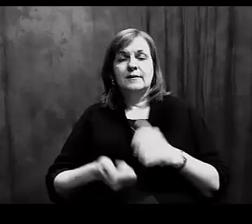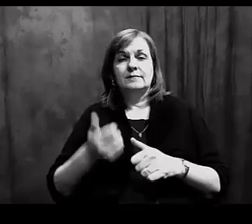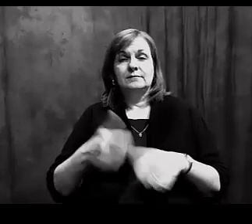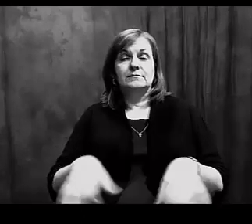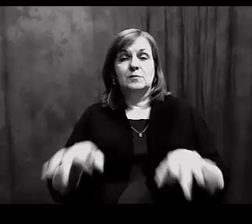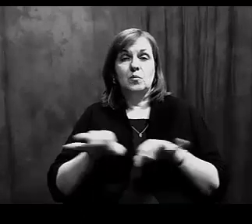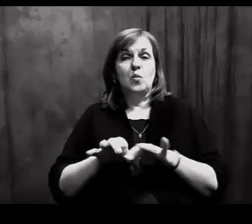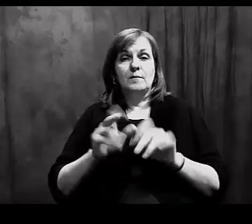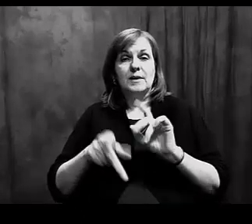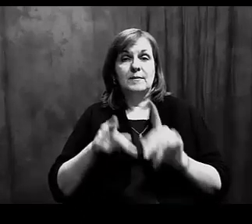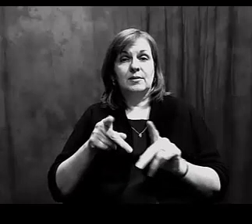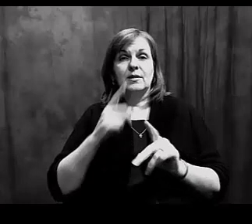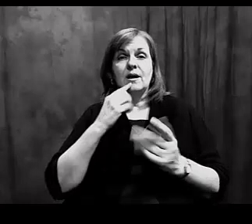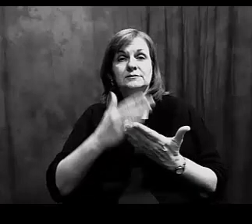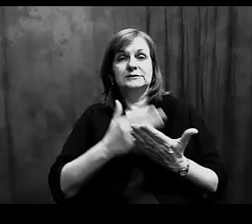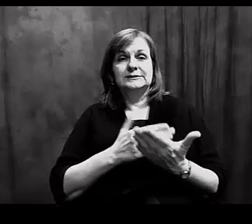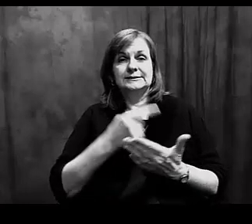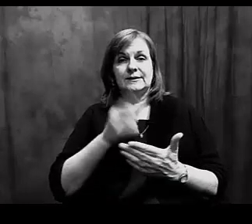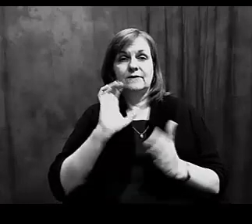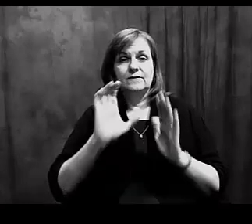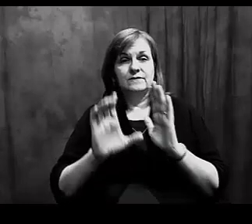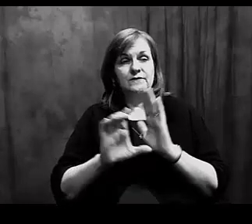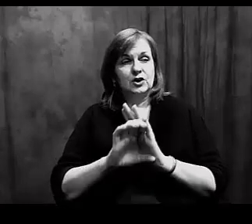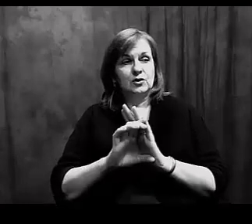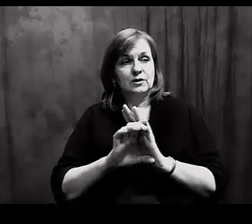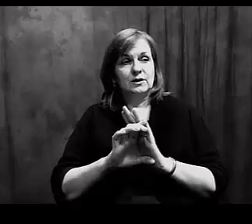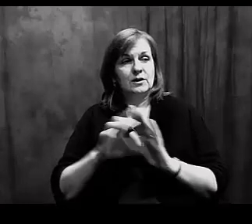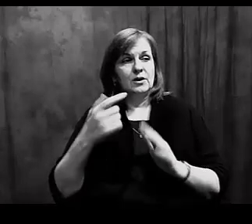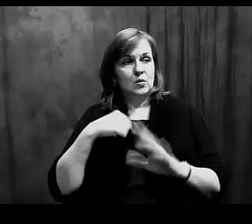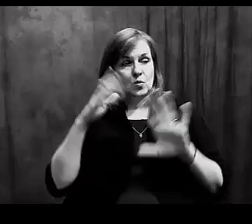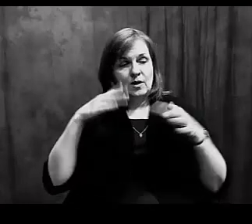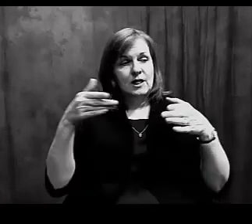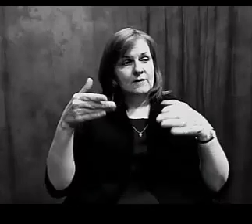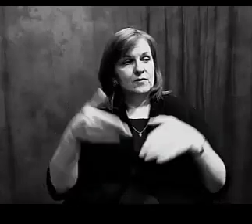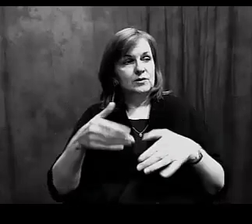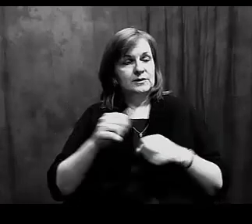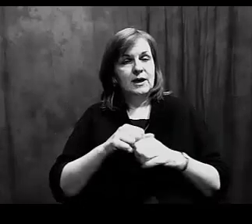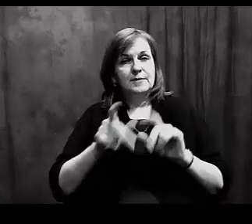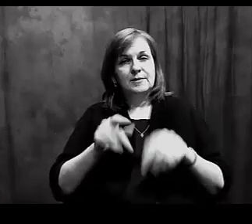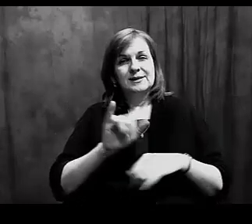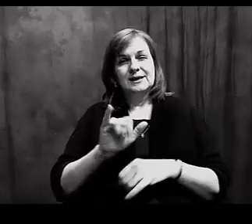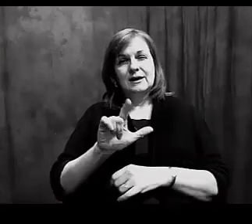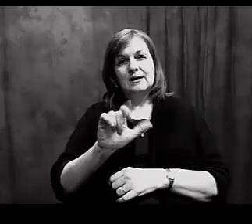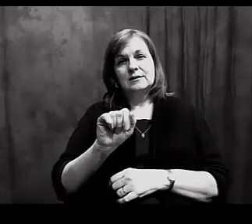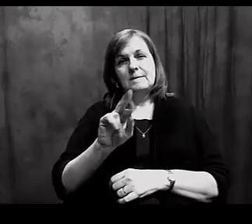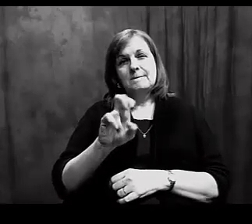characters in this are listed here on this figure for you will focus on